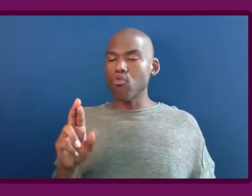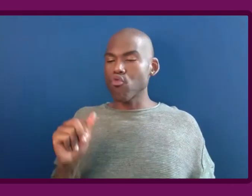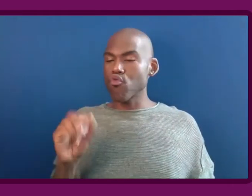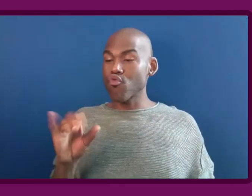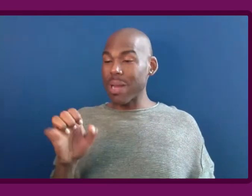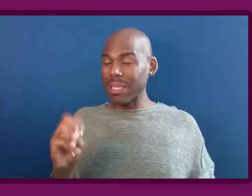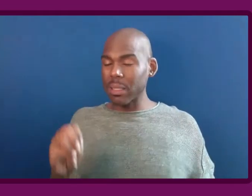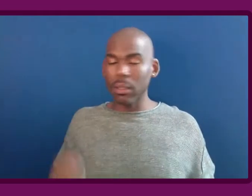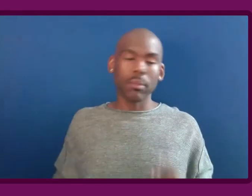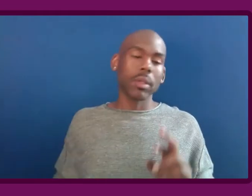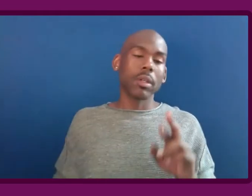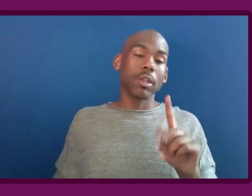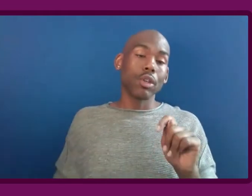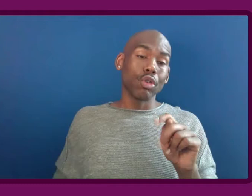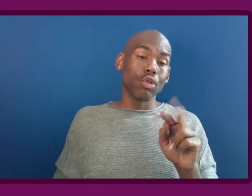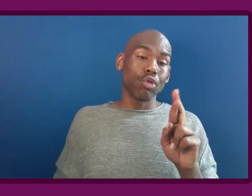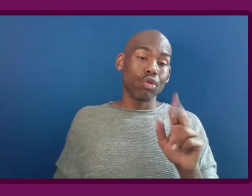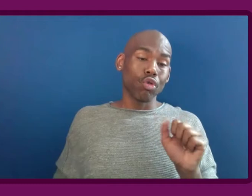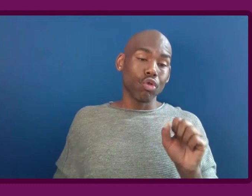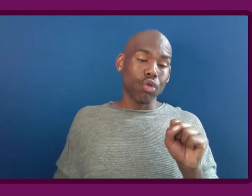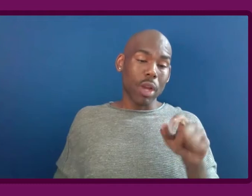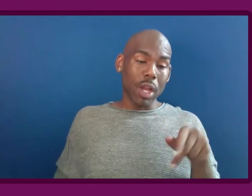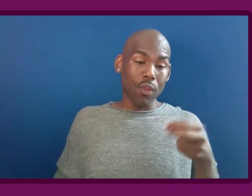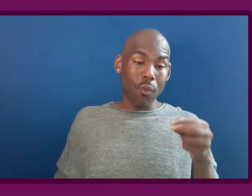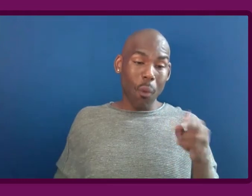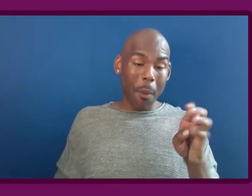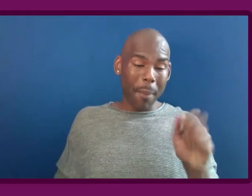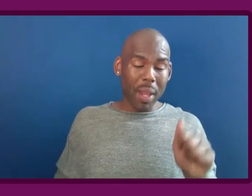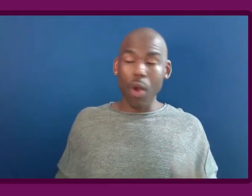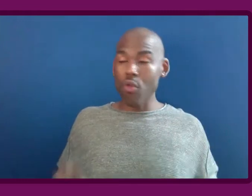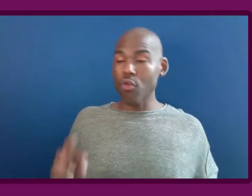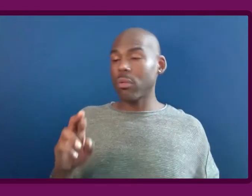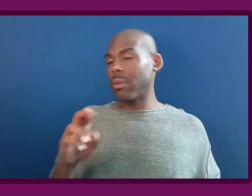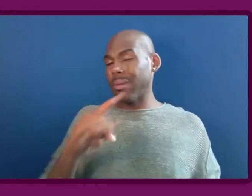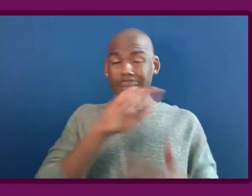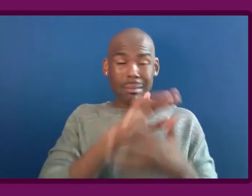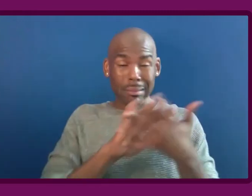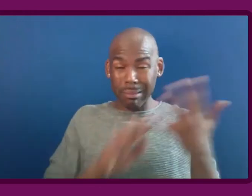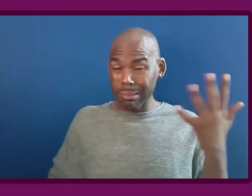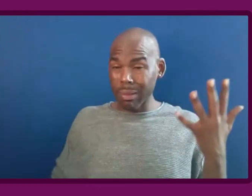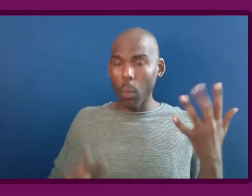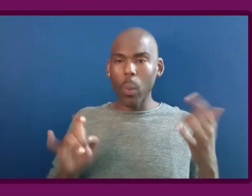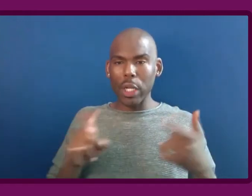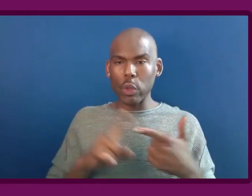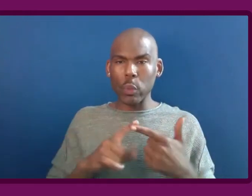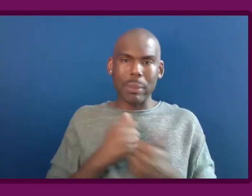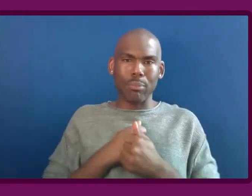and ableism, homophobia, transphobia. It's a good thing. I think we need to embrace that, instead of